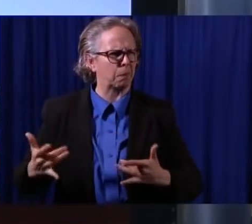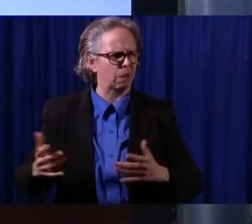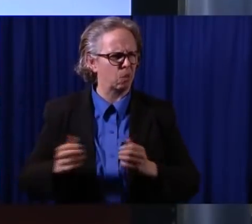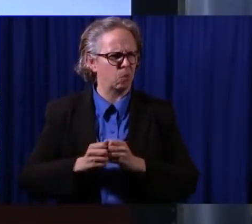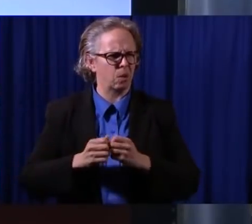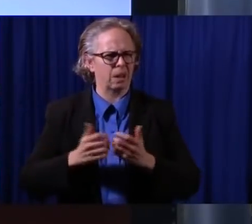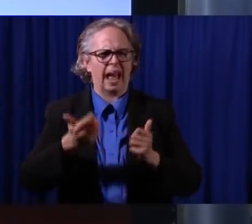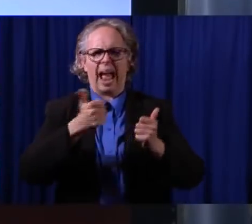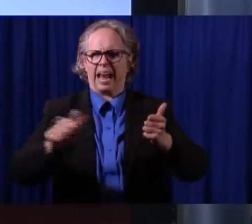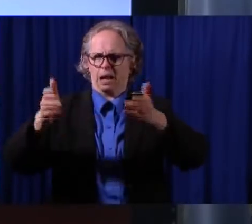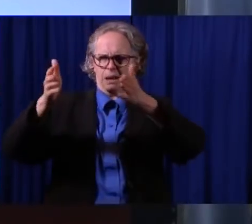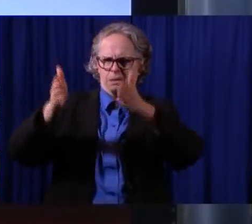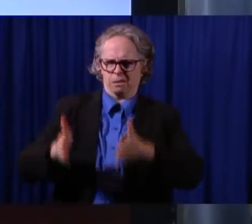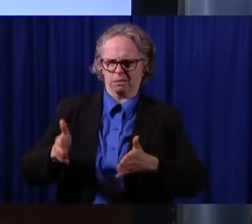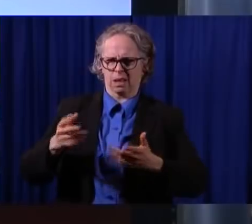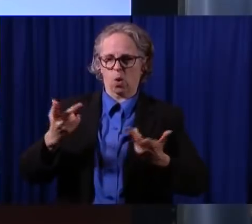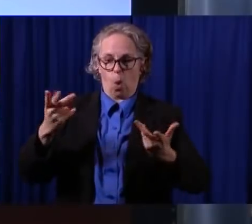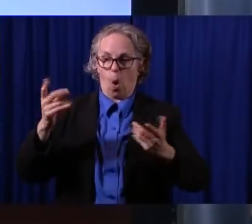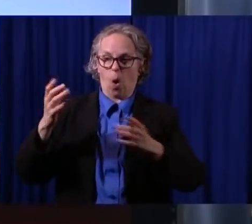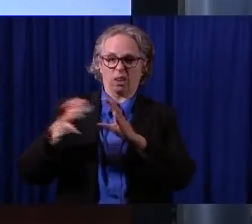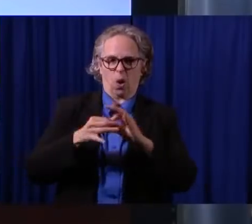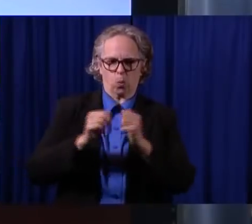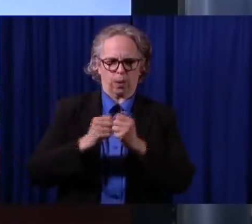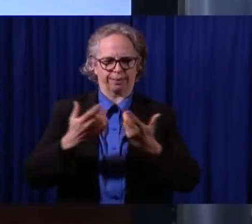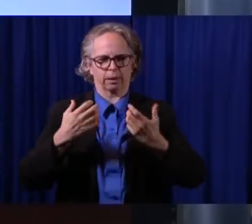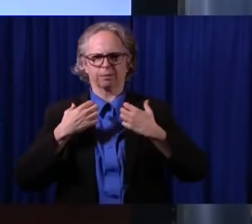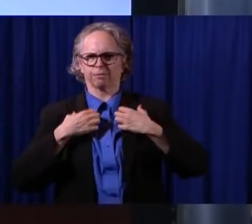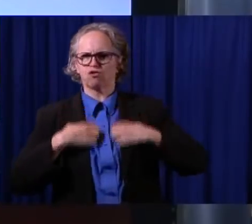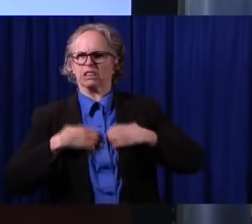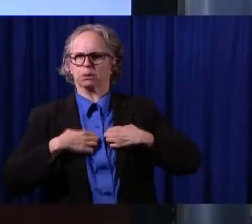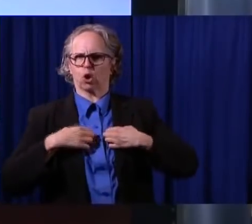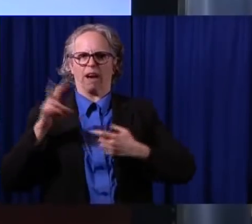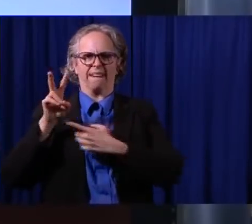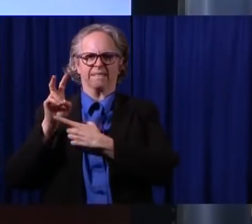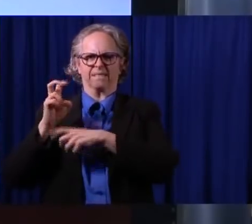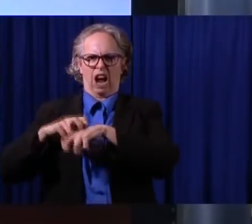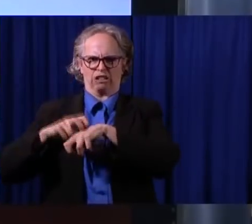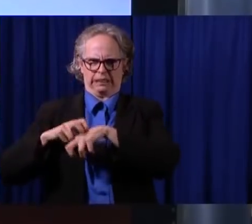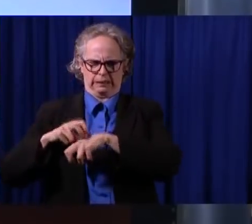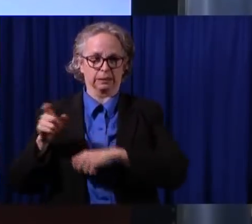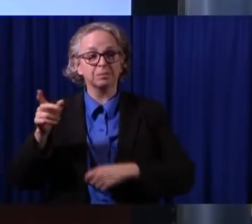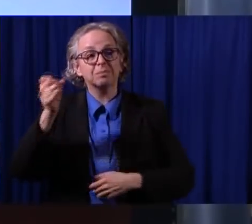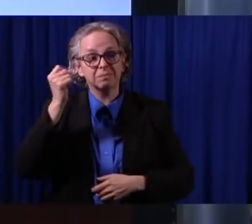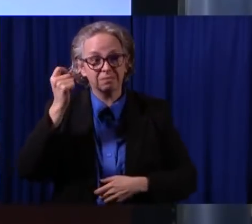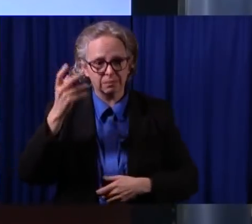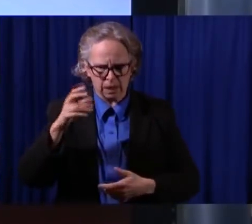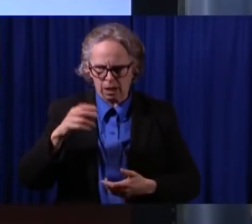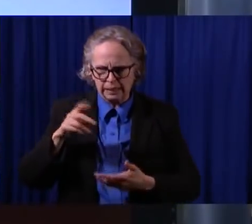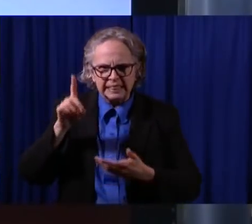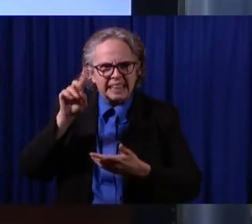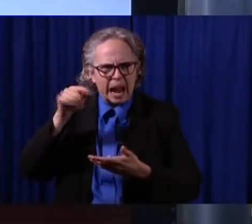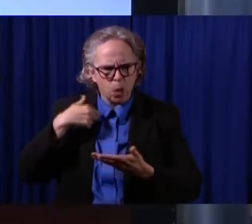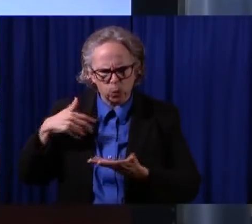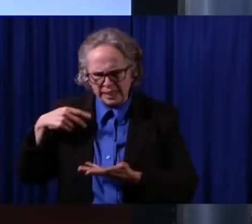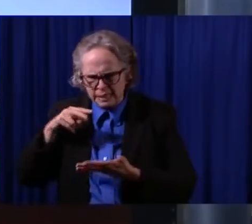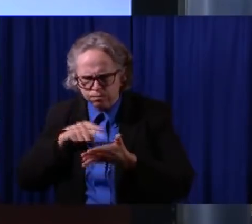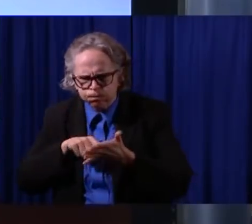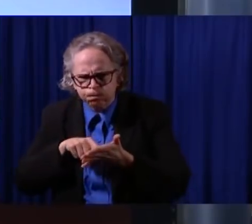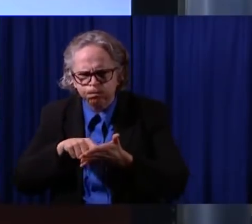ASYMPTOMATIC, OR WHAT WE CALL POSSIBLY SYMPTOMATIC DISEASE, VERY MINIMAL SYMPTOMS, WHICH IS TYPICAL FOR KIDS WITH RESPIRATORY VIRUSES. CERTAINLY,